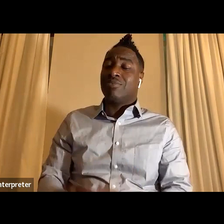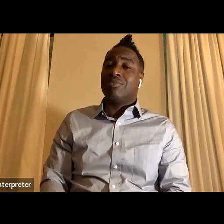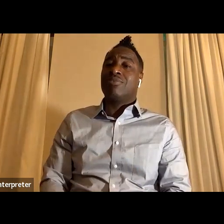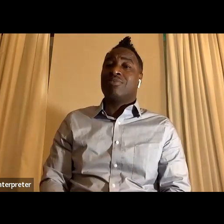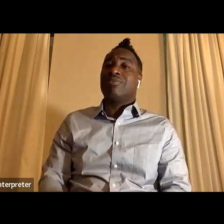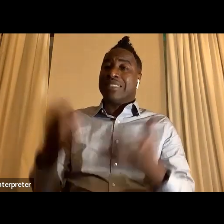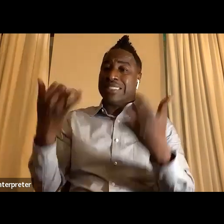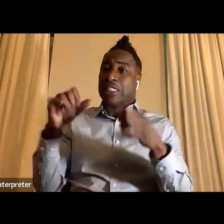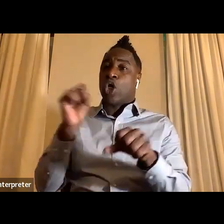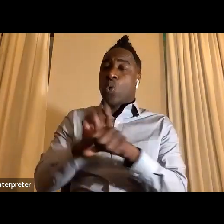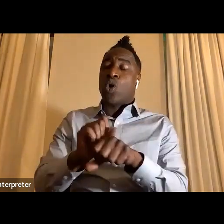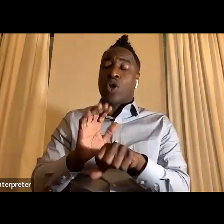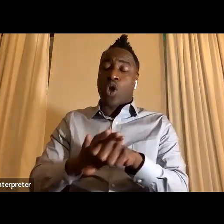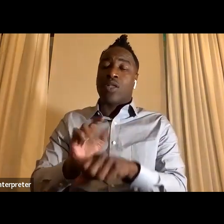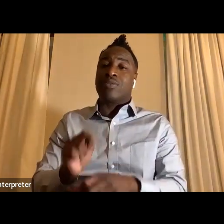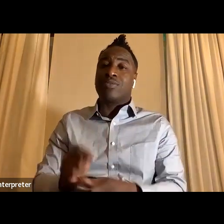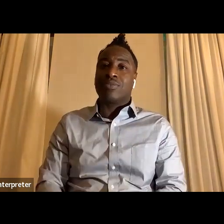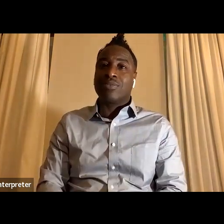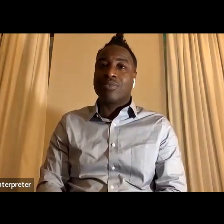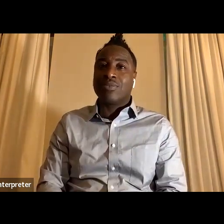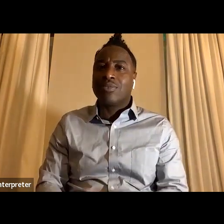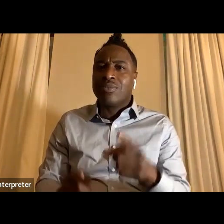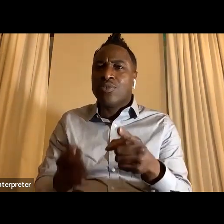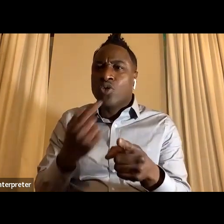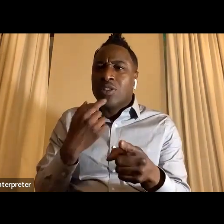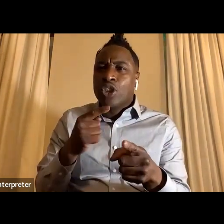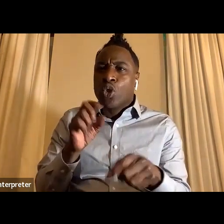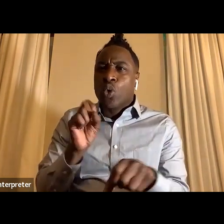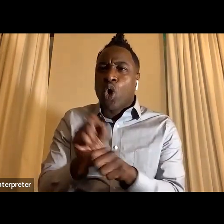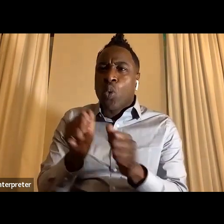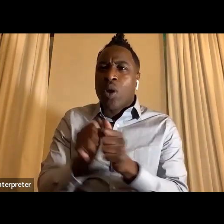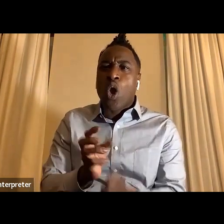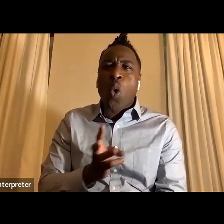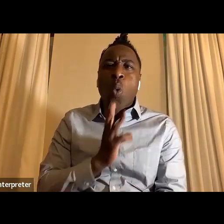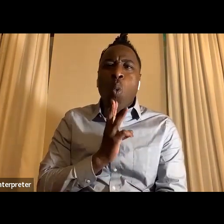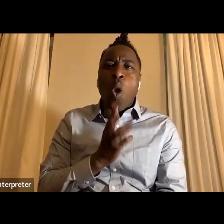Two Plus you said you work with, like, watercolor, right? Yeah. Yeah.